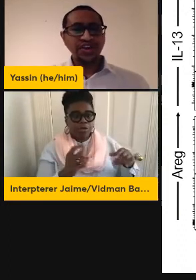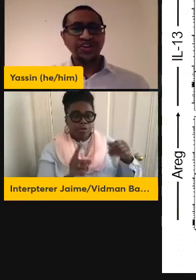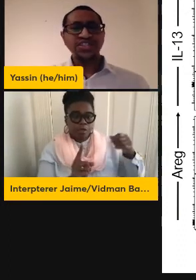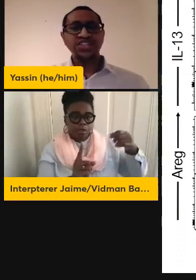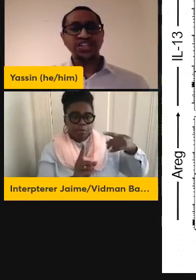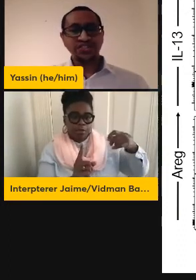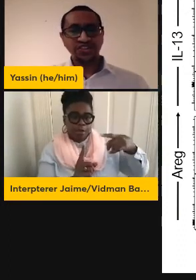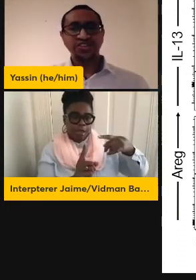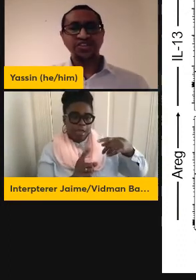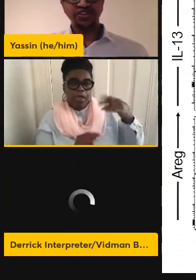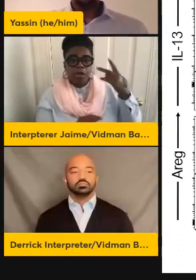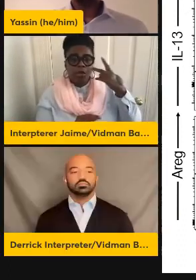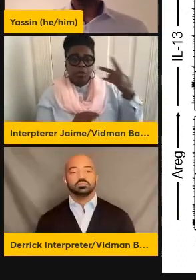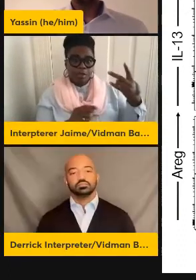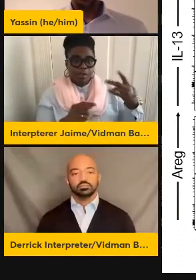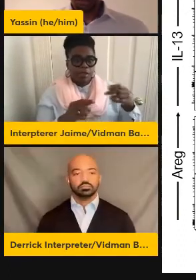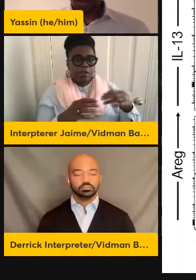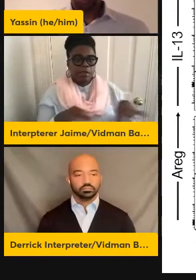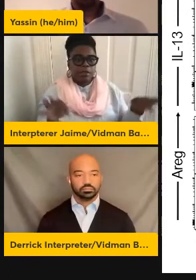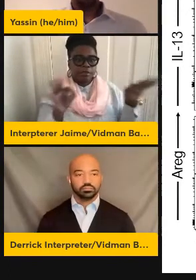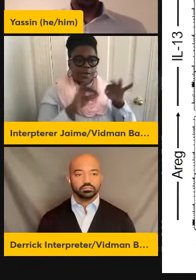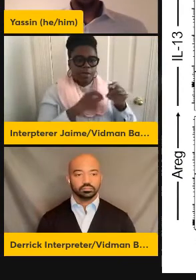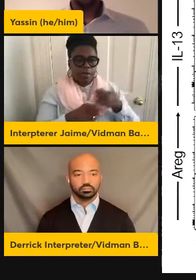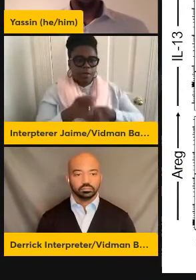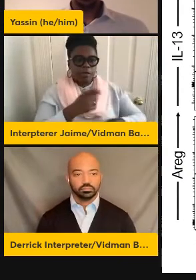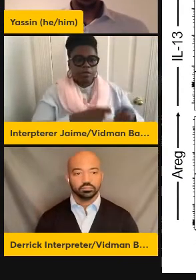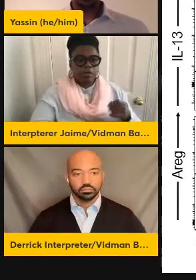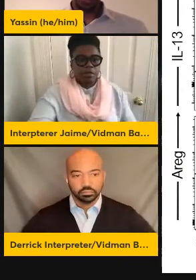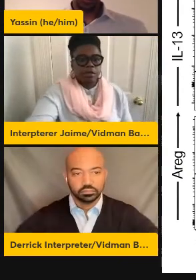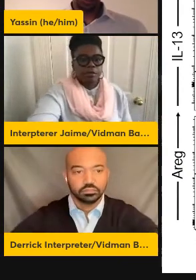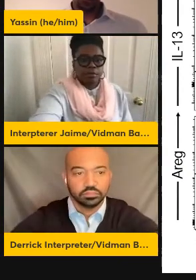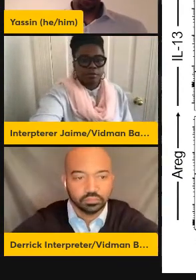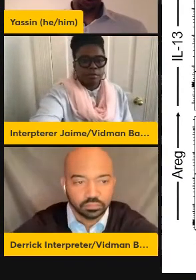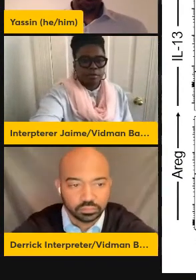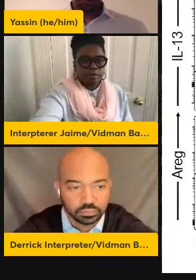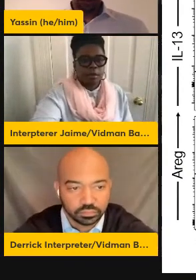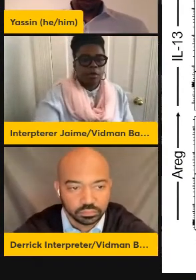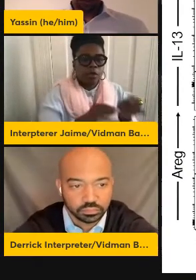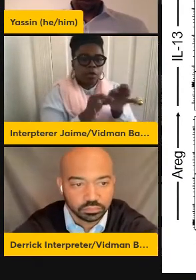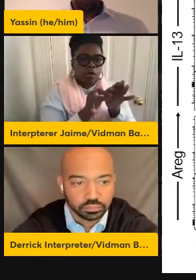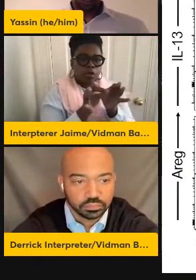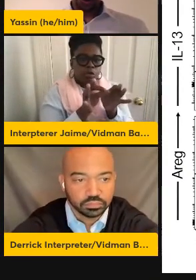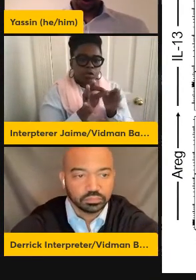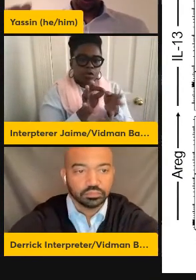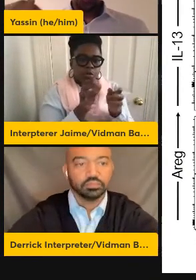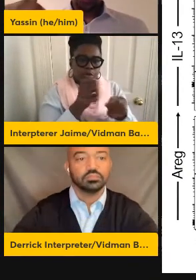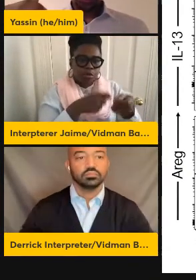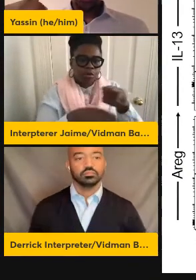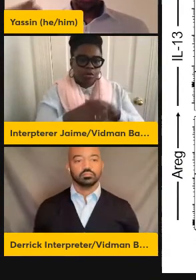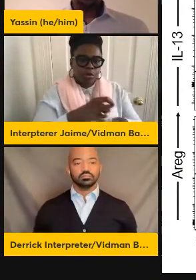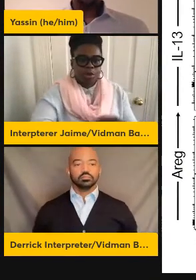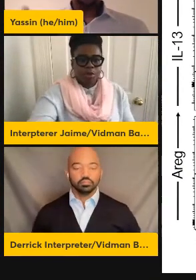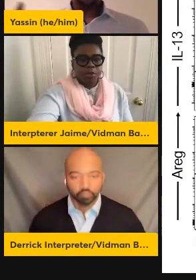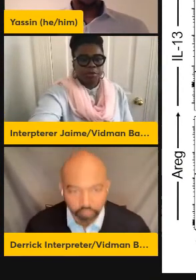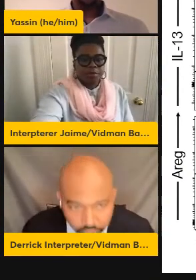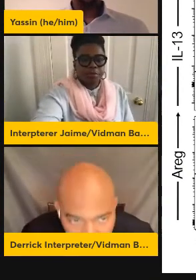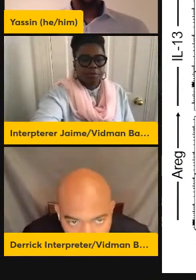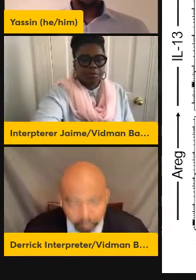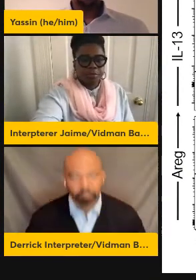there is a significant increase in the frequency of irregular and positive IRC tools. And also a significant increase on the